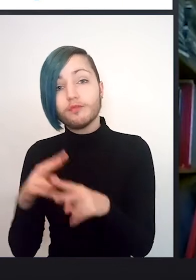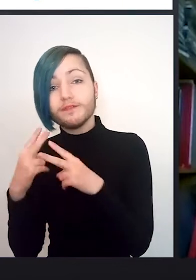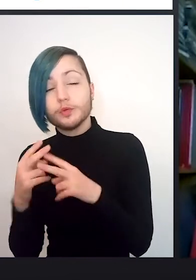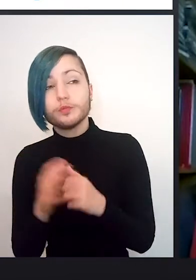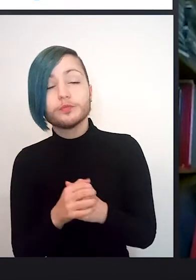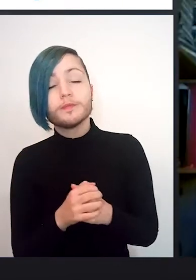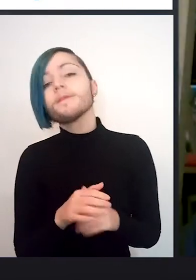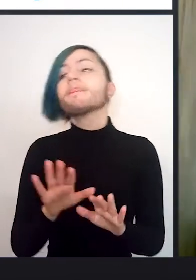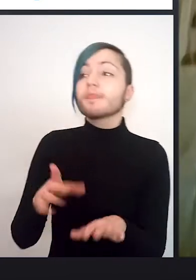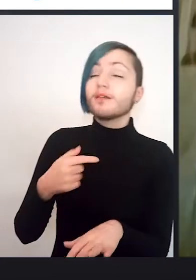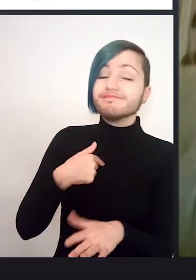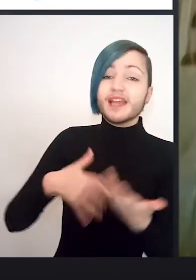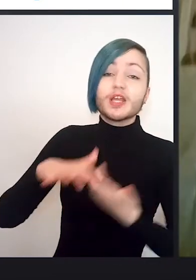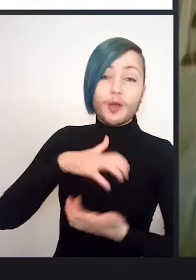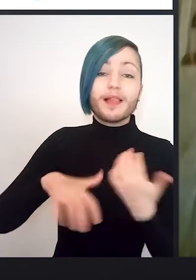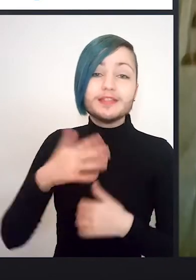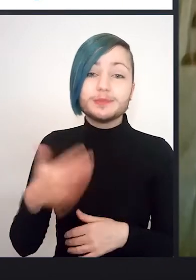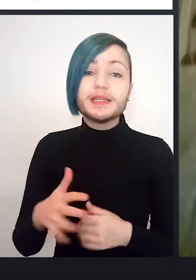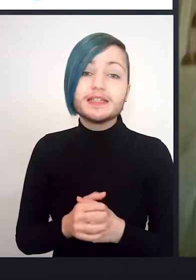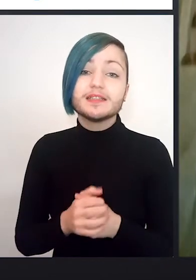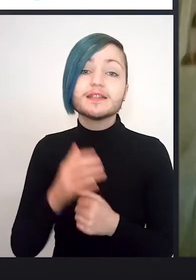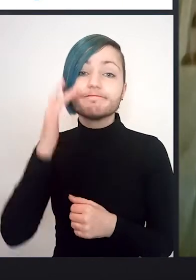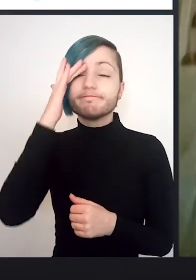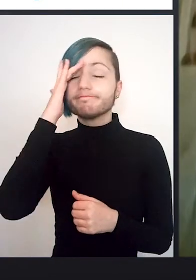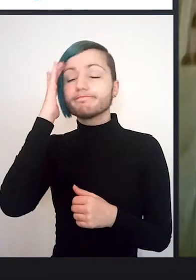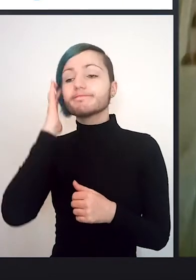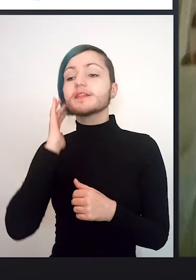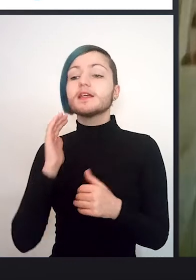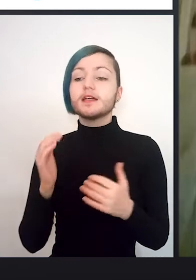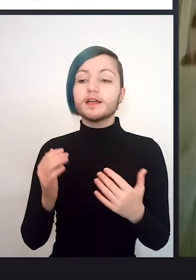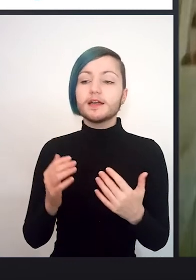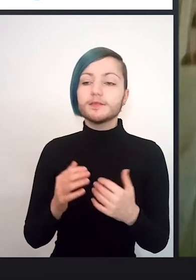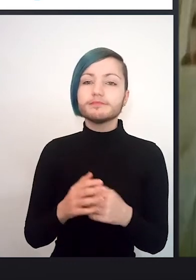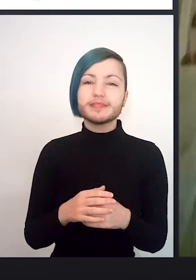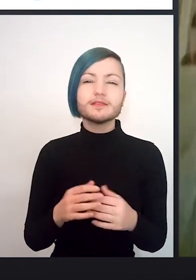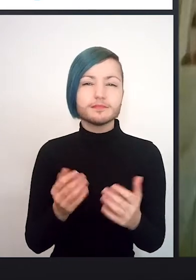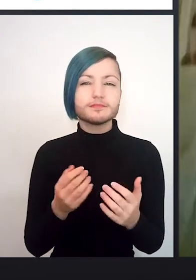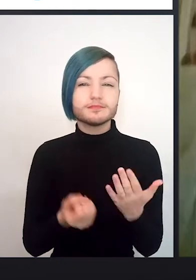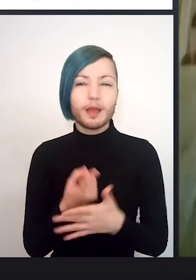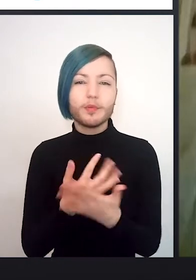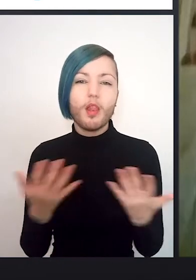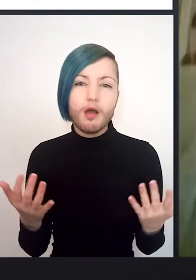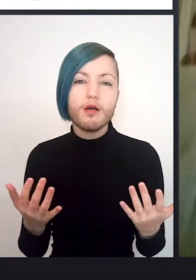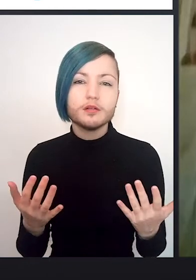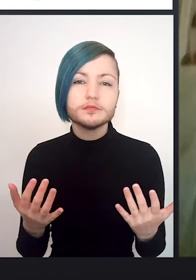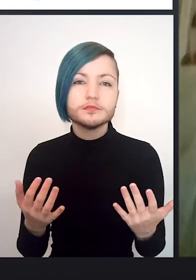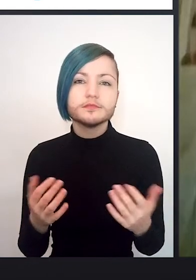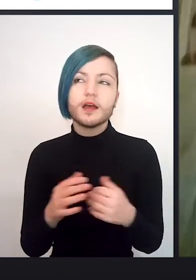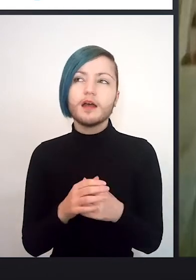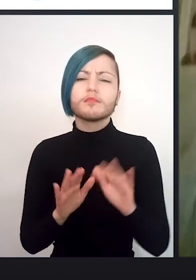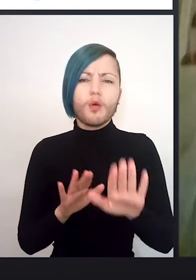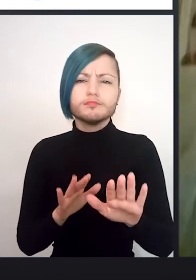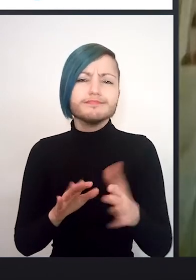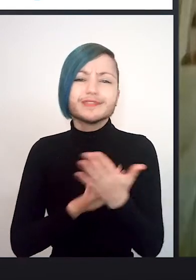Yeah I did actually have complications. So, and this is a common complication, although you're